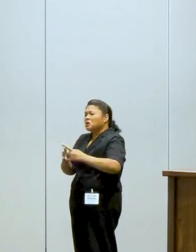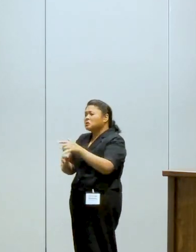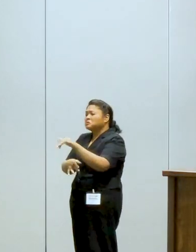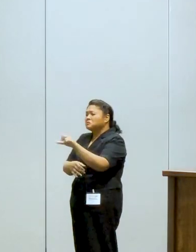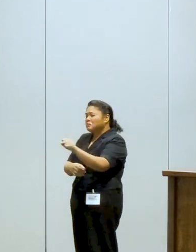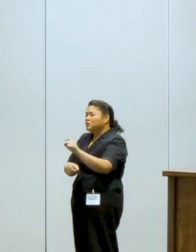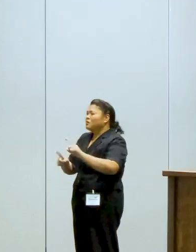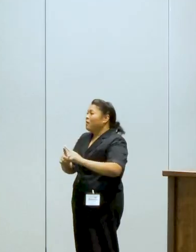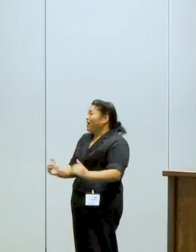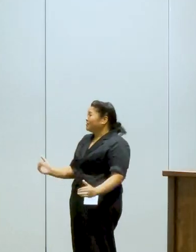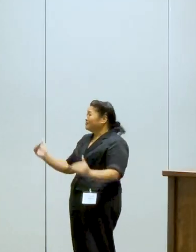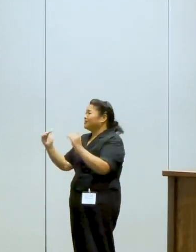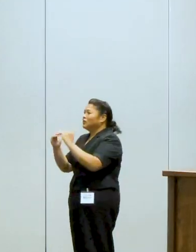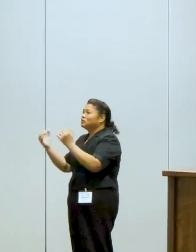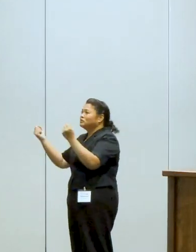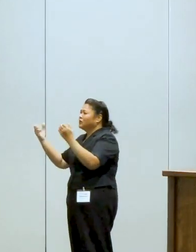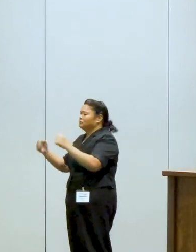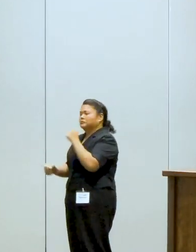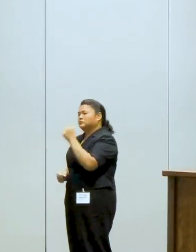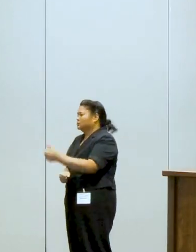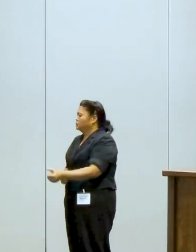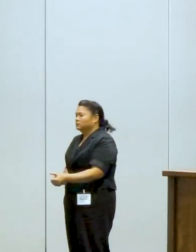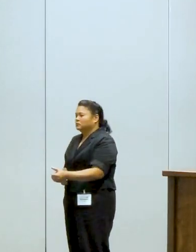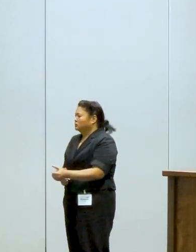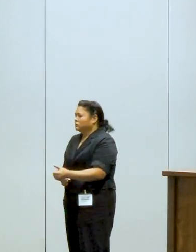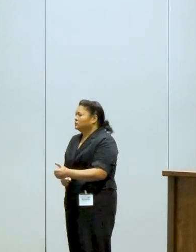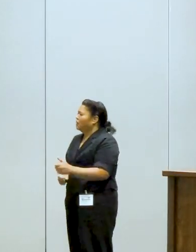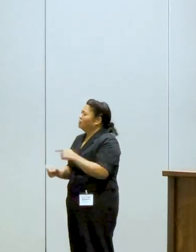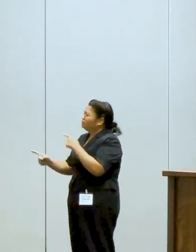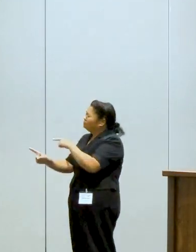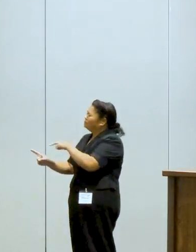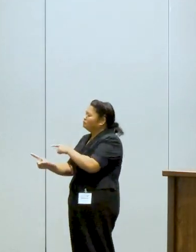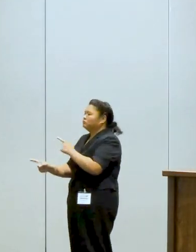same as sign language, which conveys meaning through facial